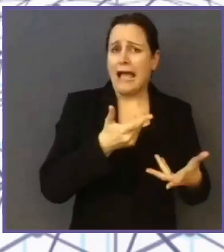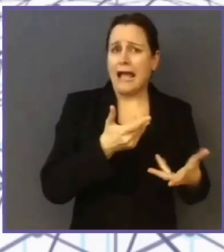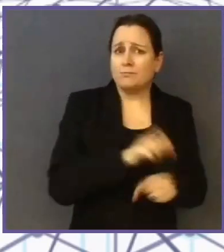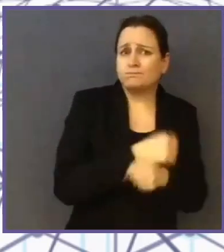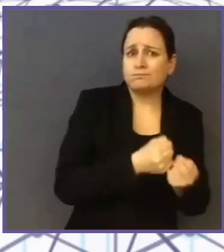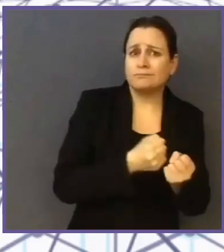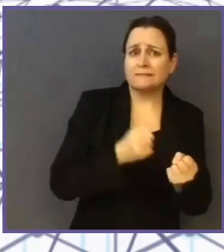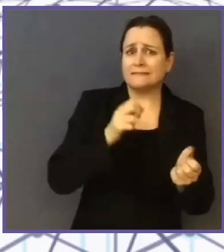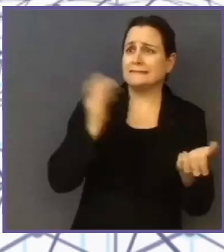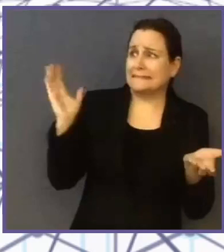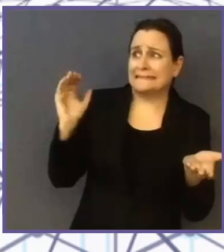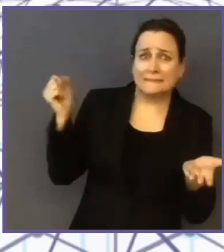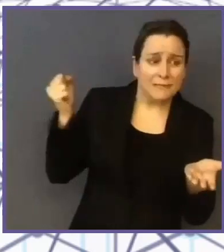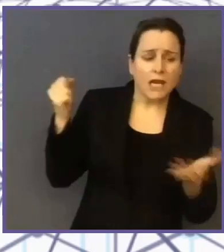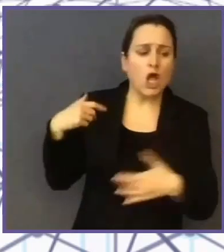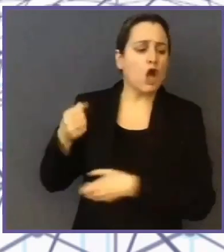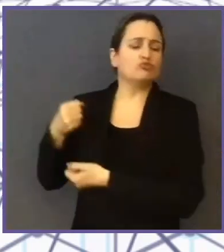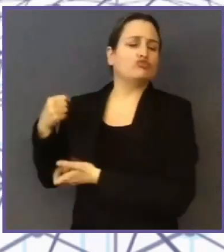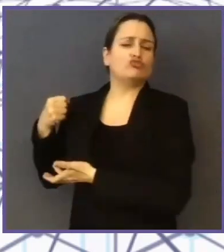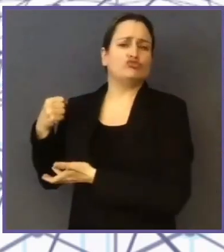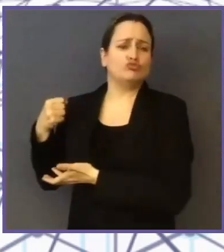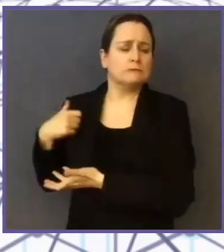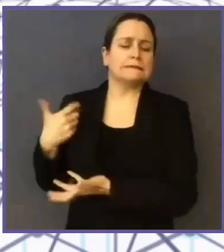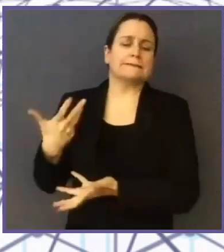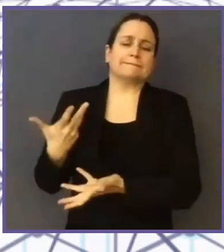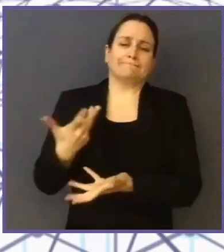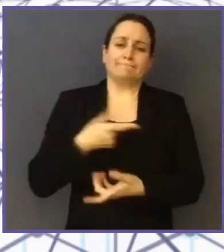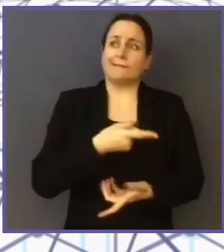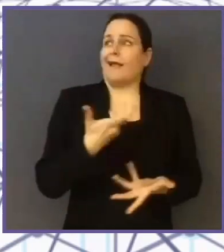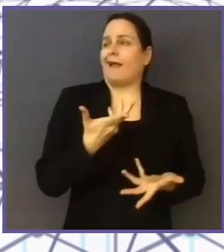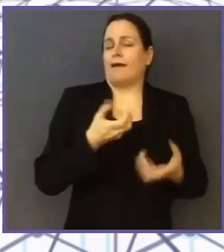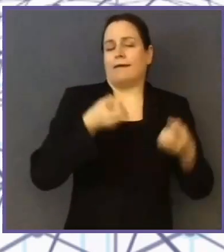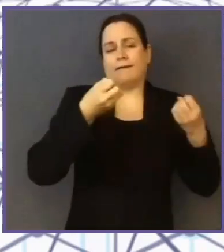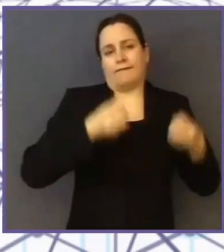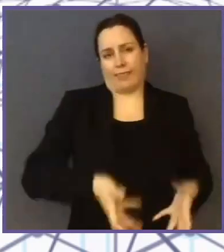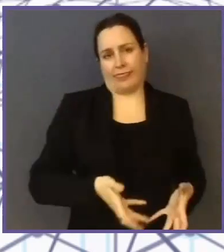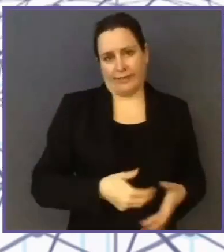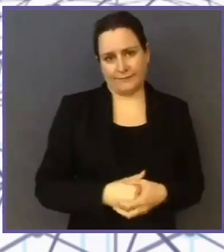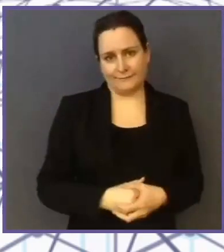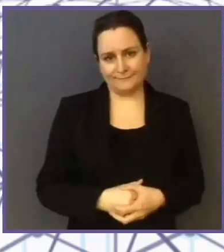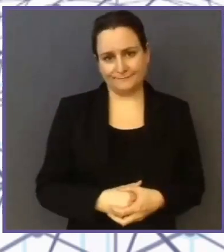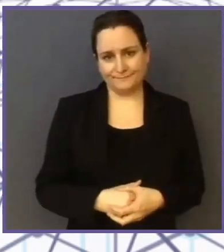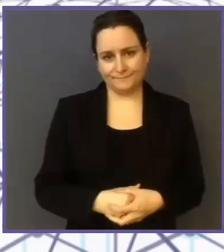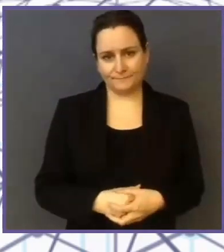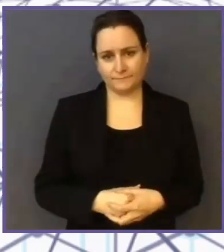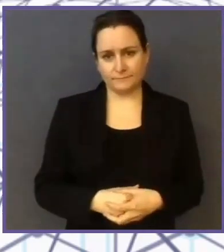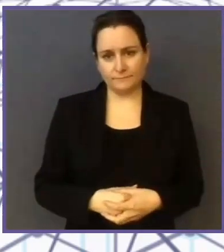We know these aren't the most pressing needs in terms of volume, but they are a very clear, unaddressed need now.